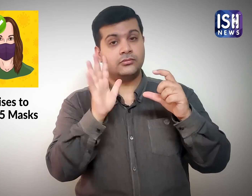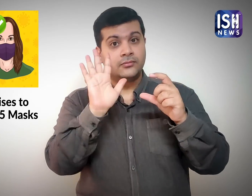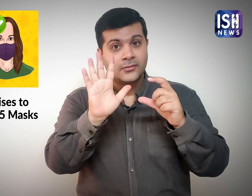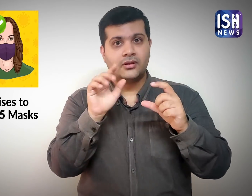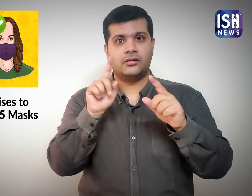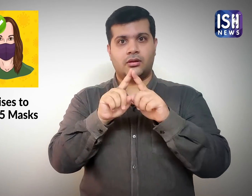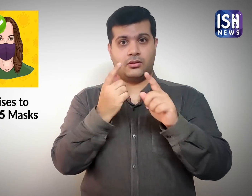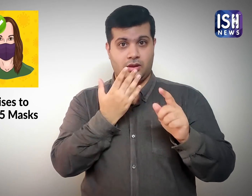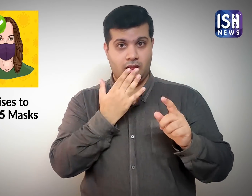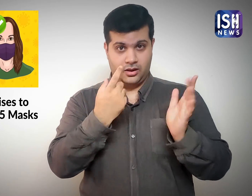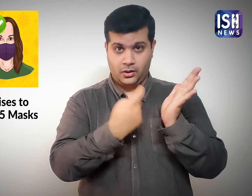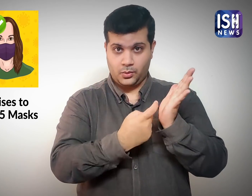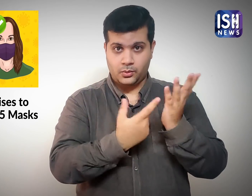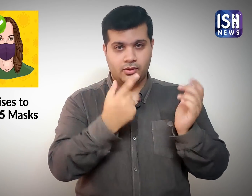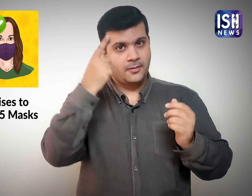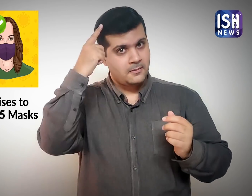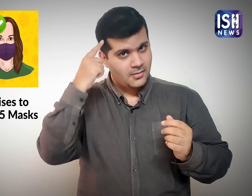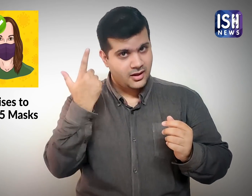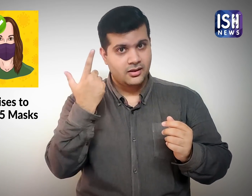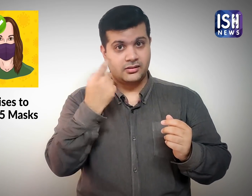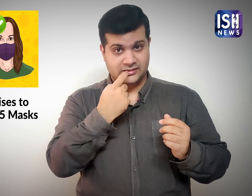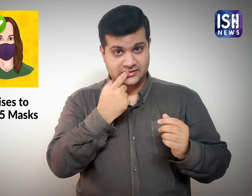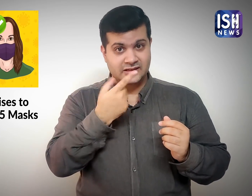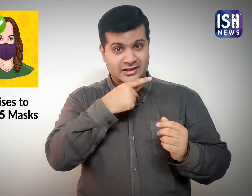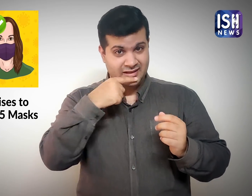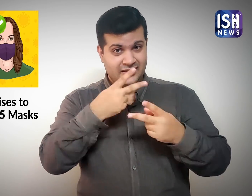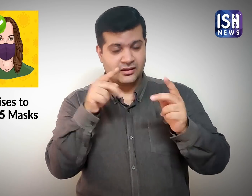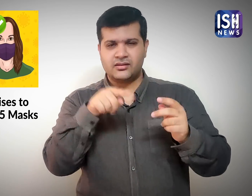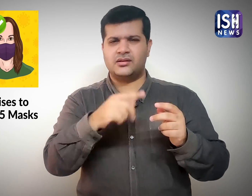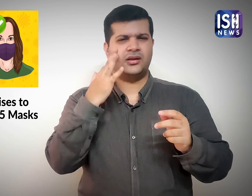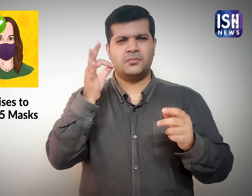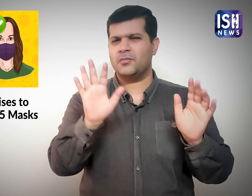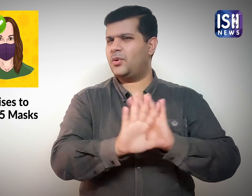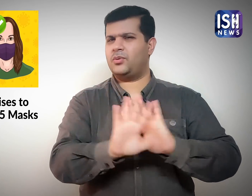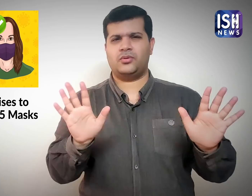The colour of the cloth is not important